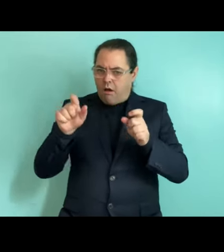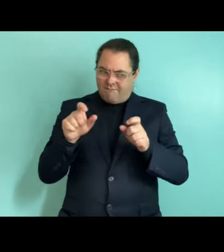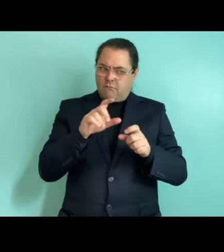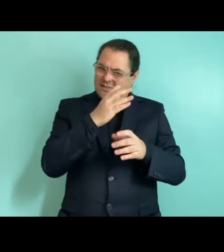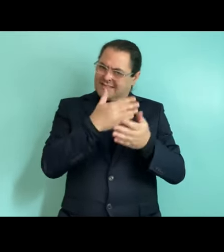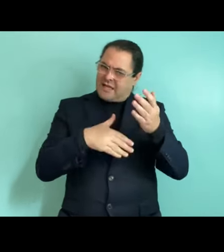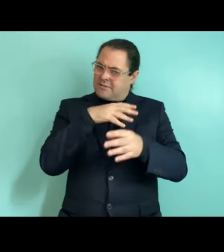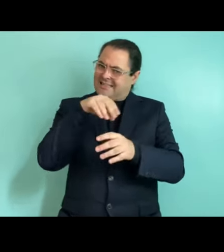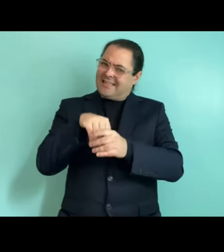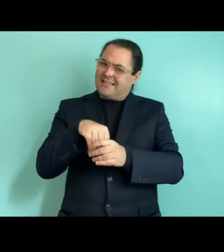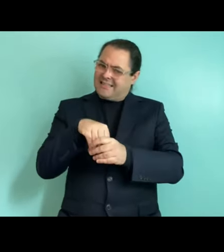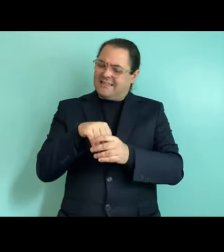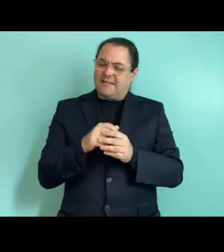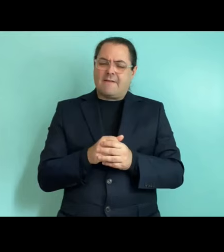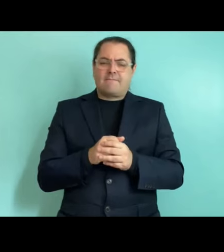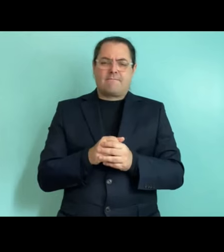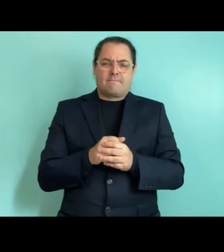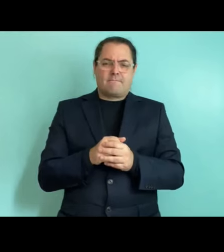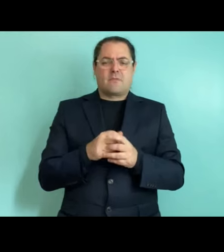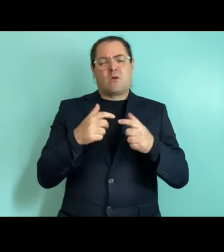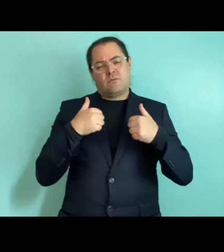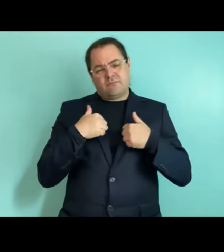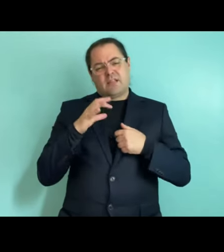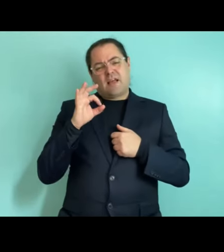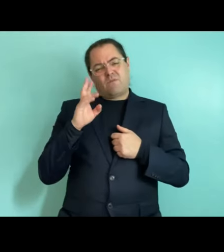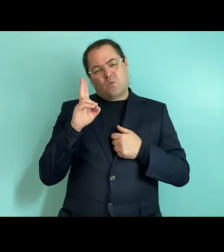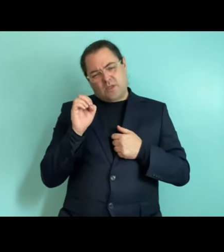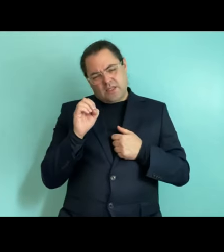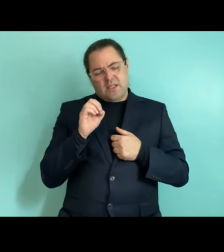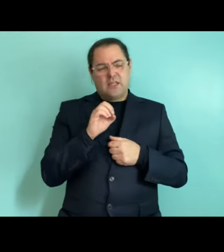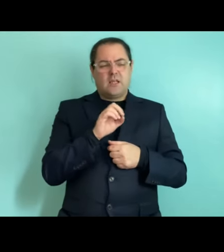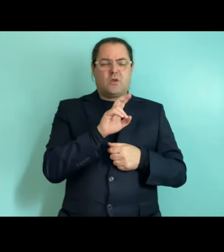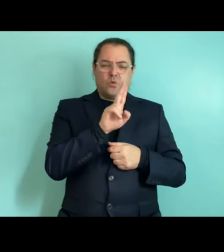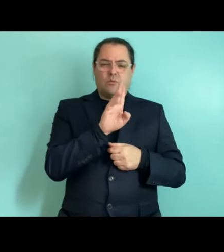employers stroke, they're going to business on Sunday and what have you been up to. However,